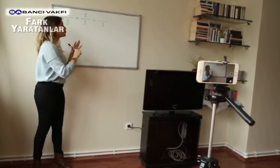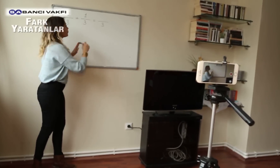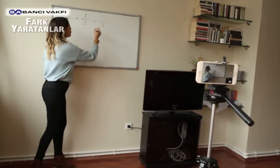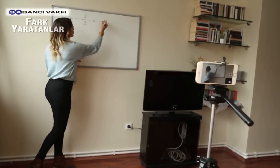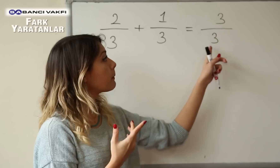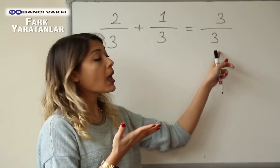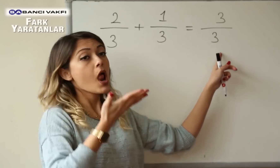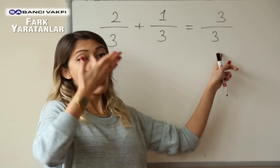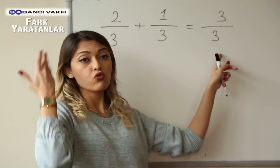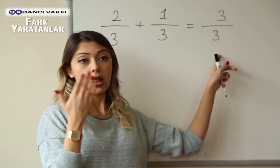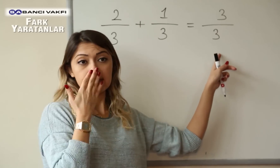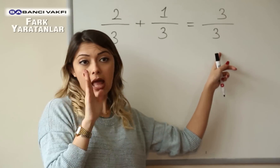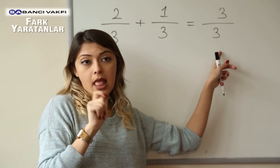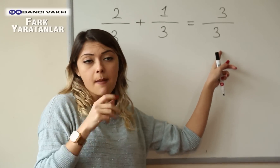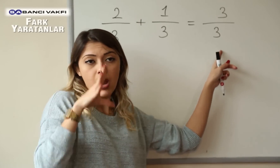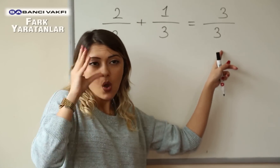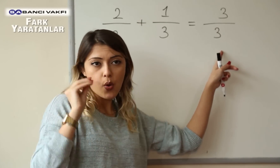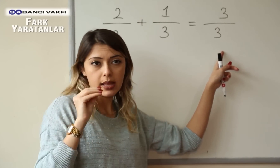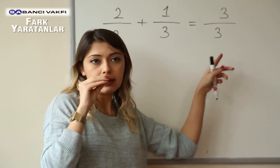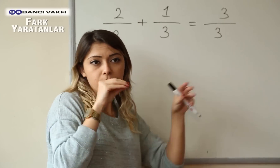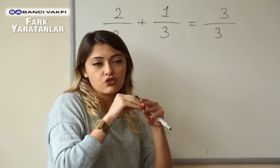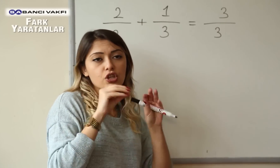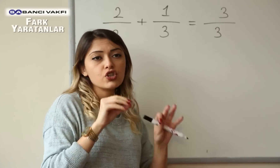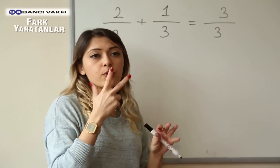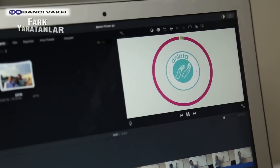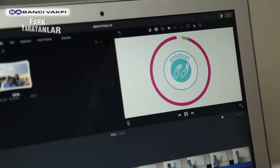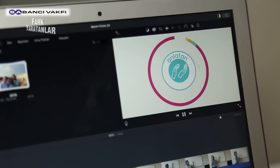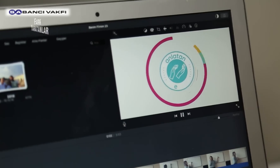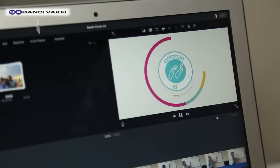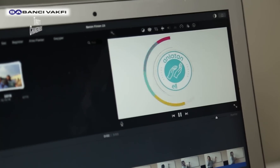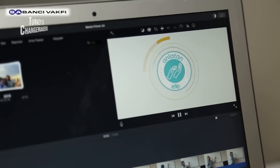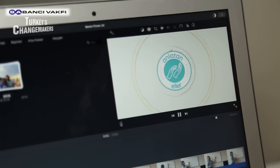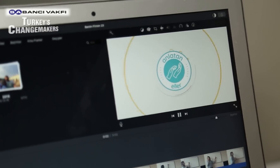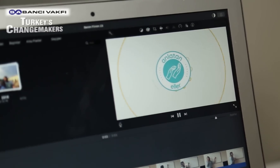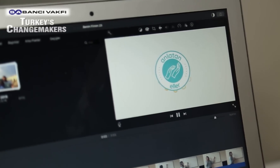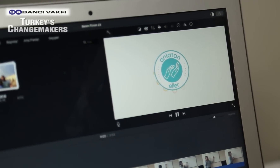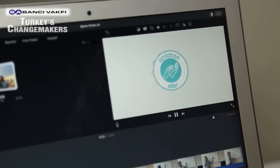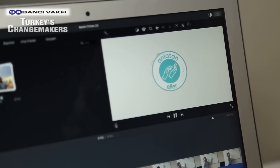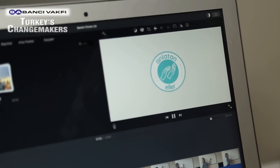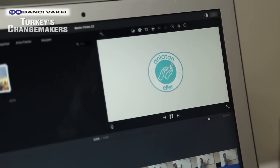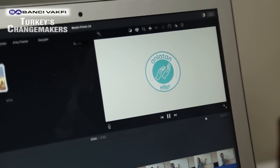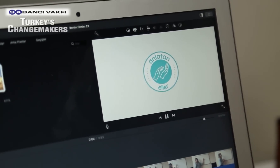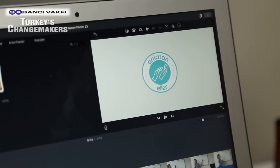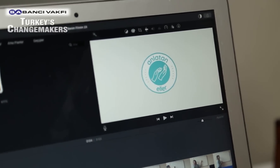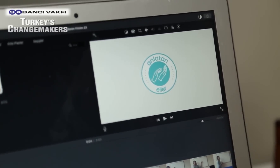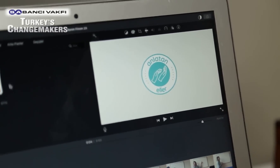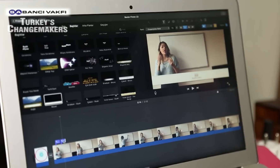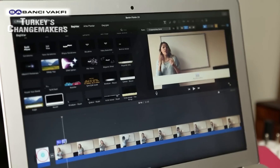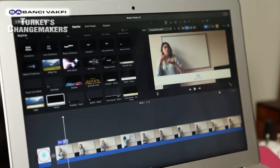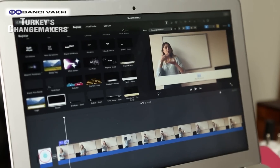She shot videos with sign language by using her phone. Then she edited and broadcasted those by herself.